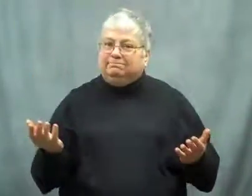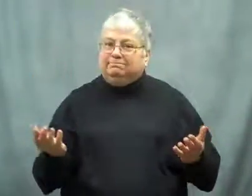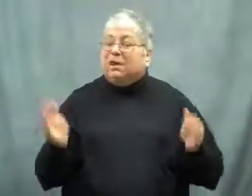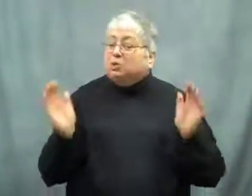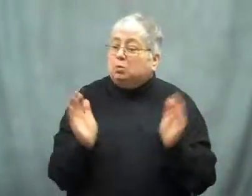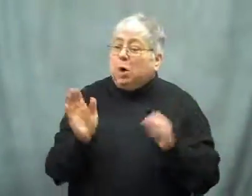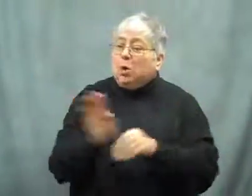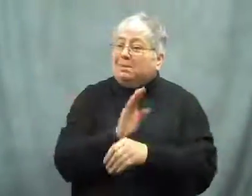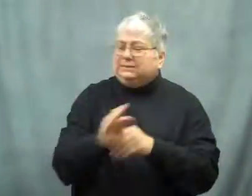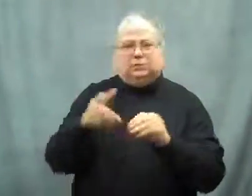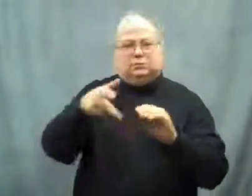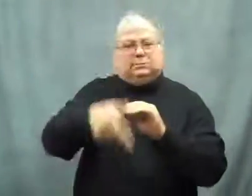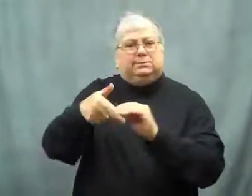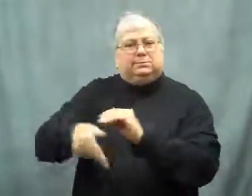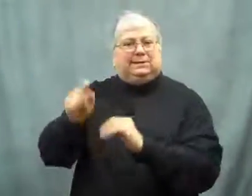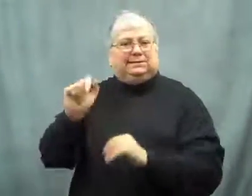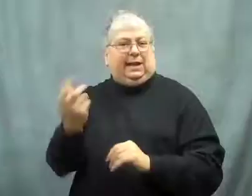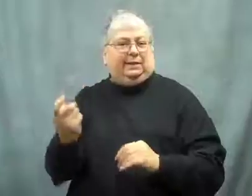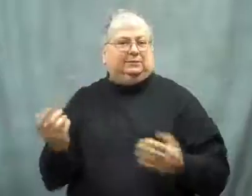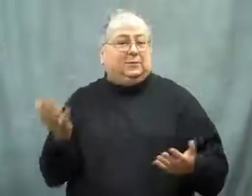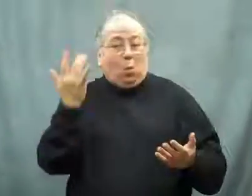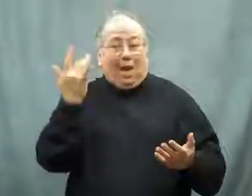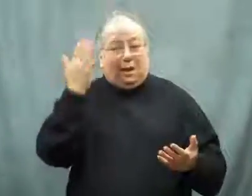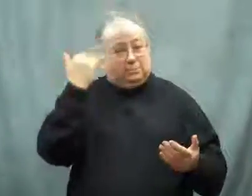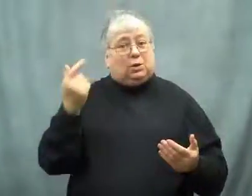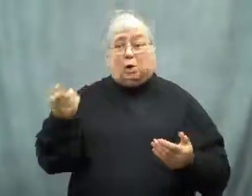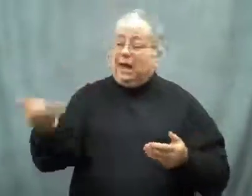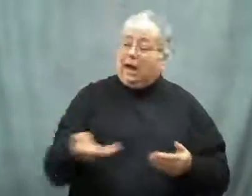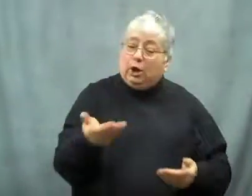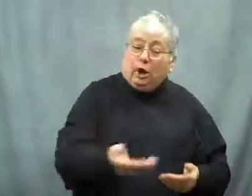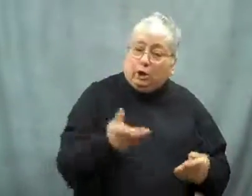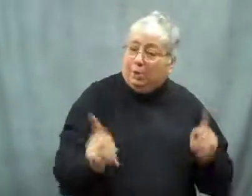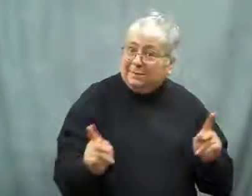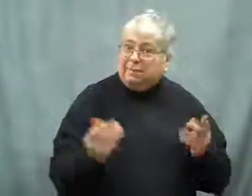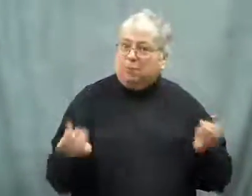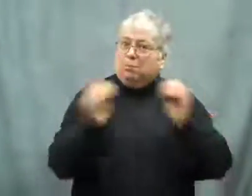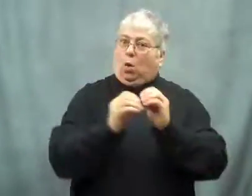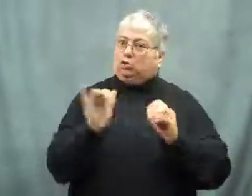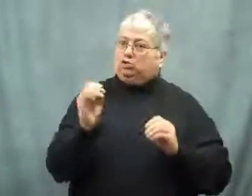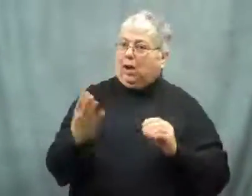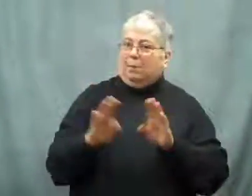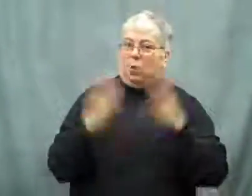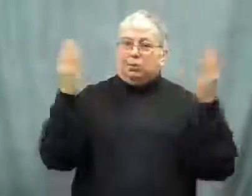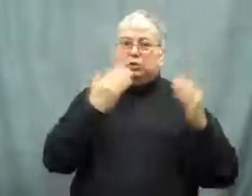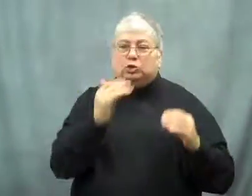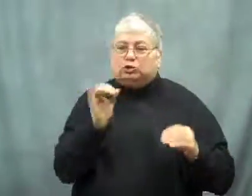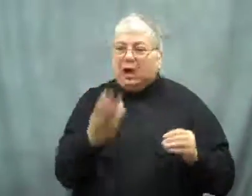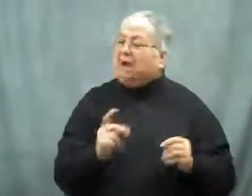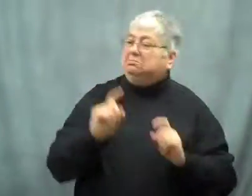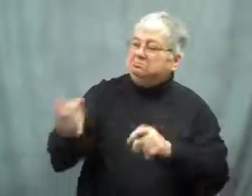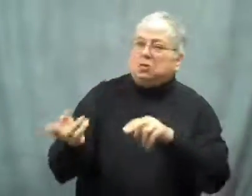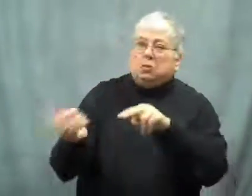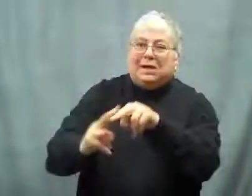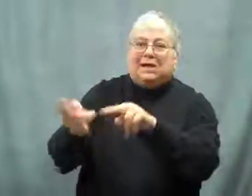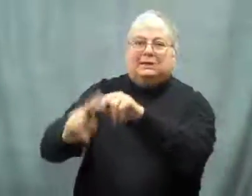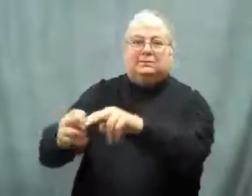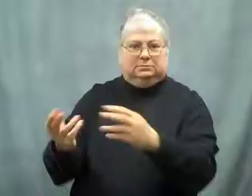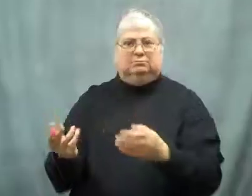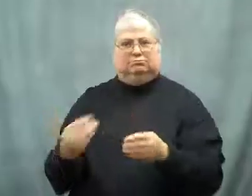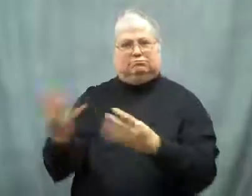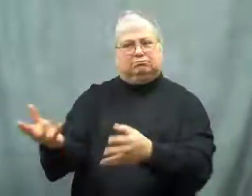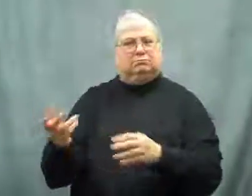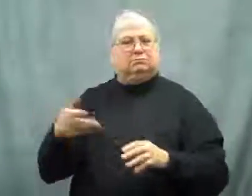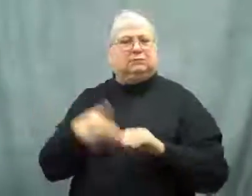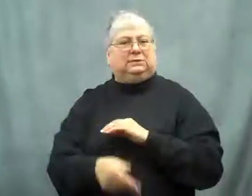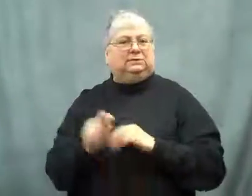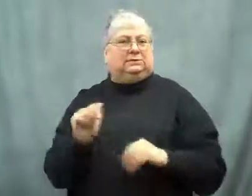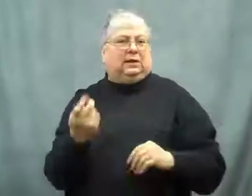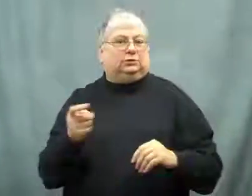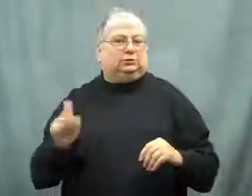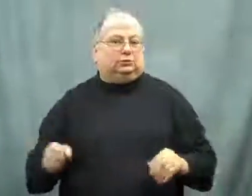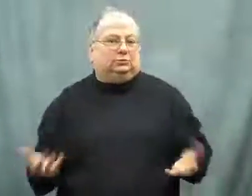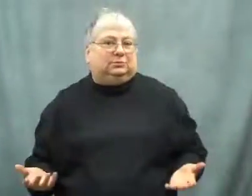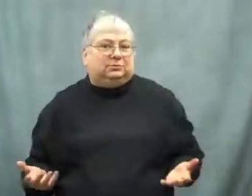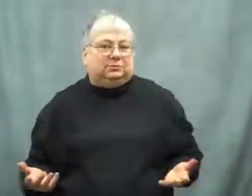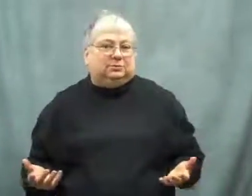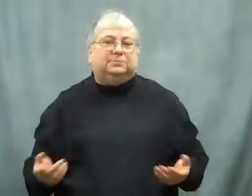Small businesses should get tax cuts.